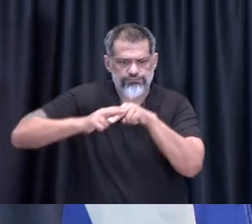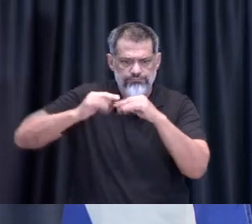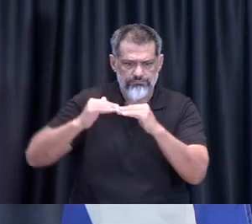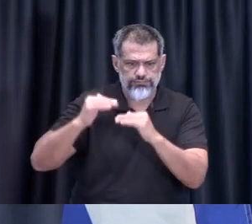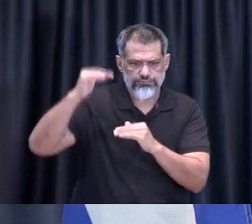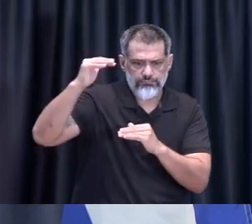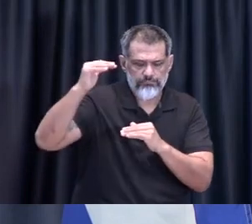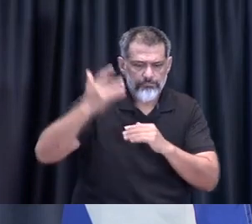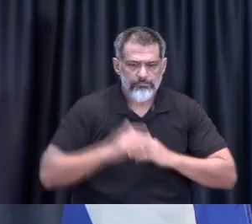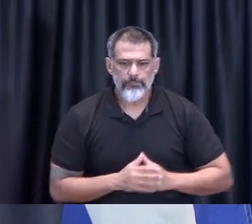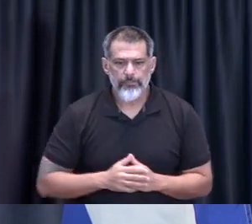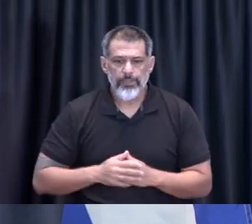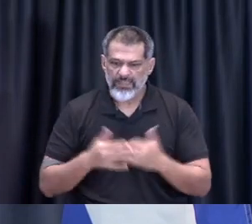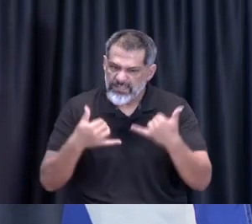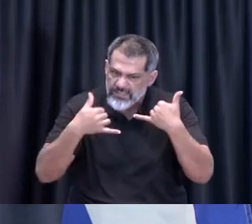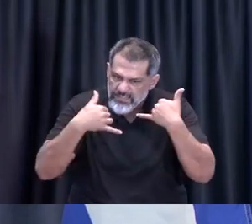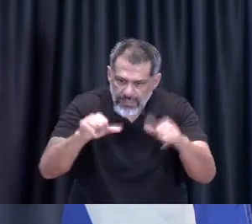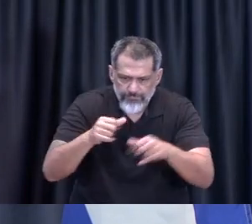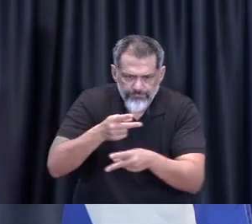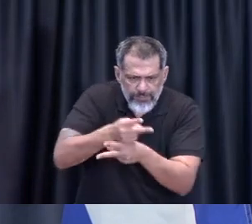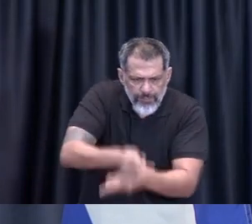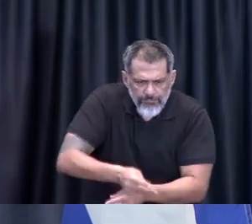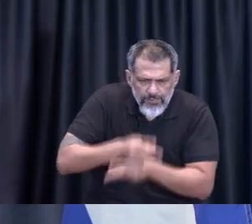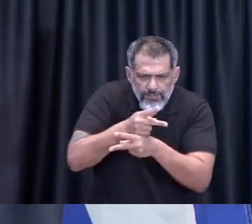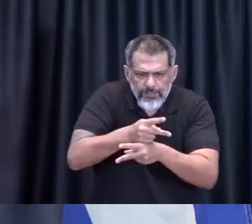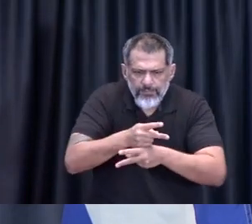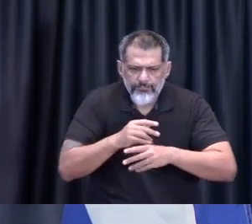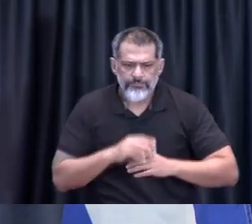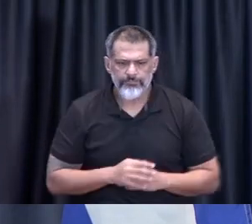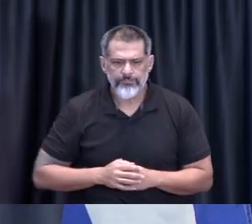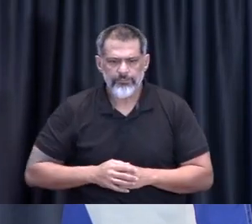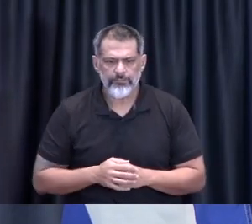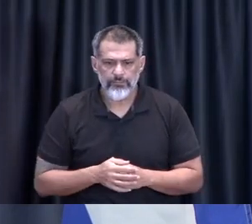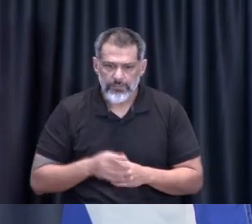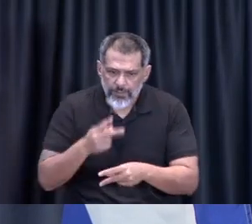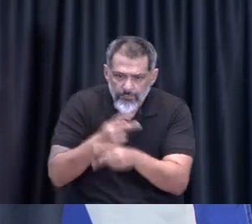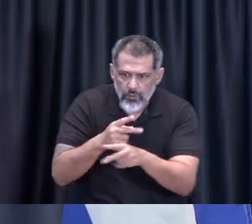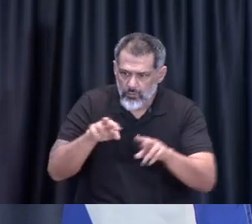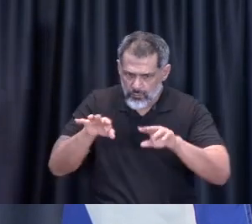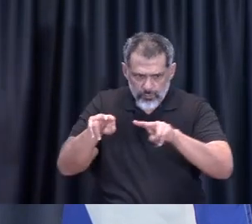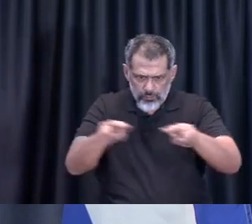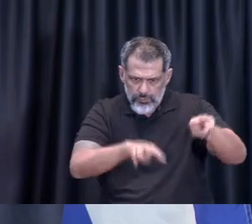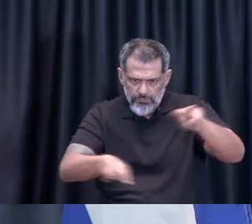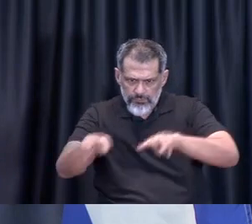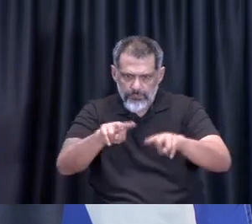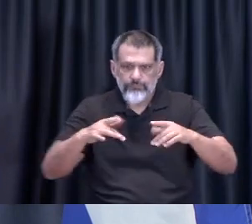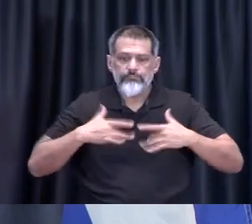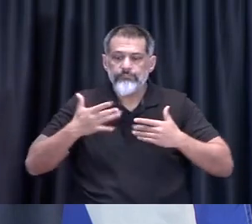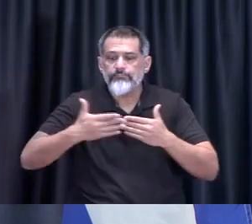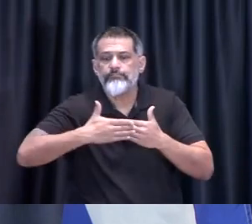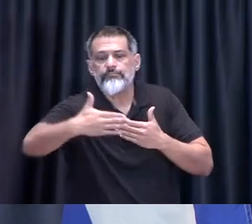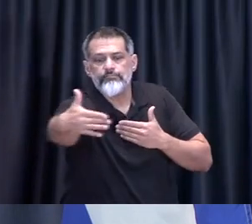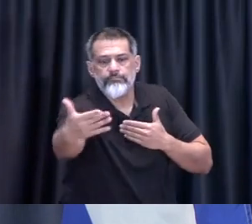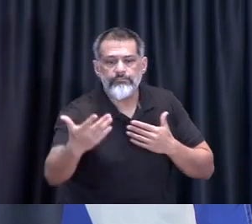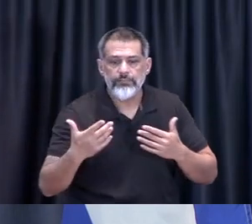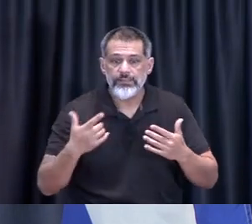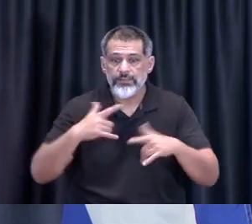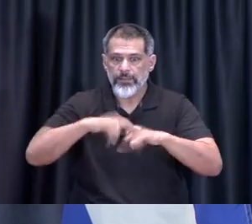for some caution and some careful observation. But certainly there's reason for optimism as well.